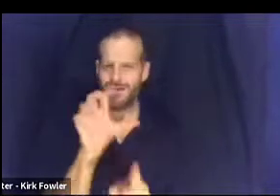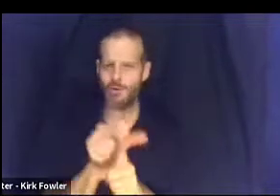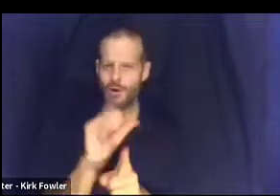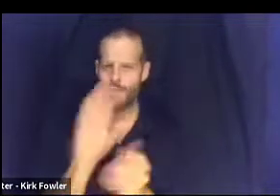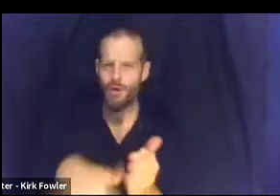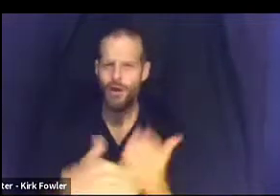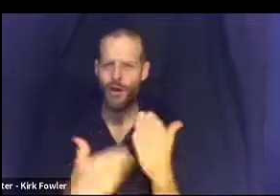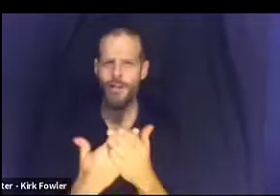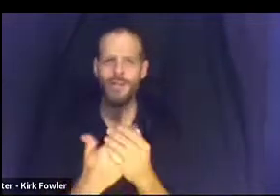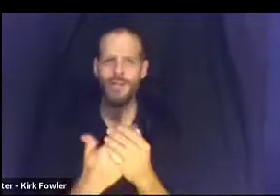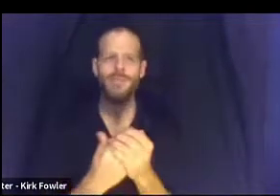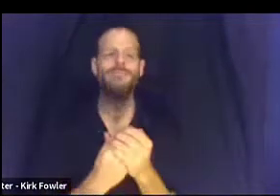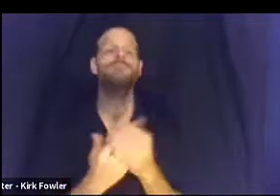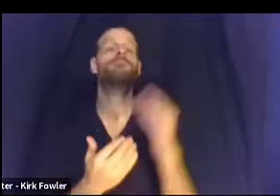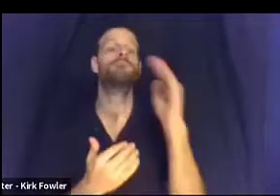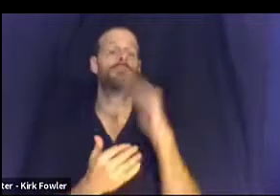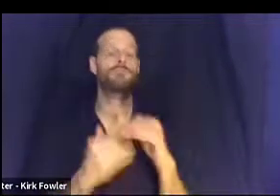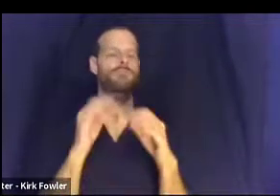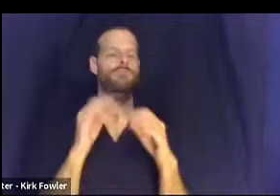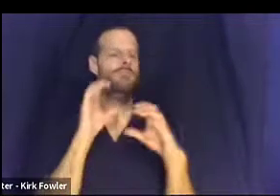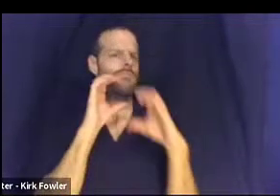And how about the communication modifications?